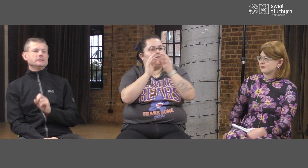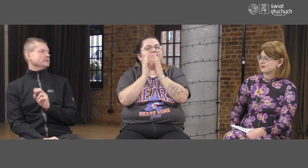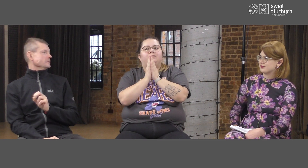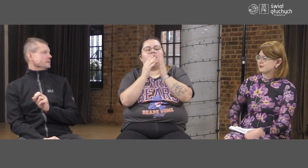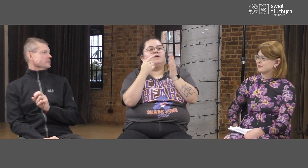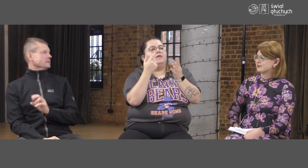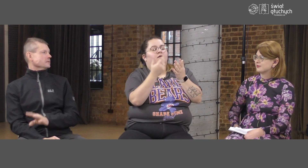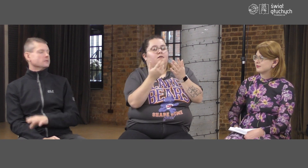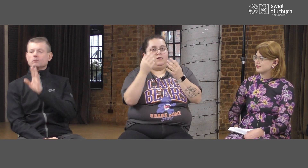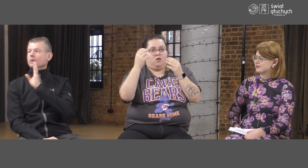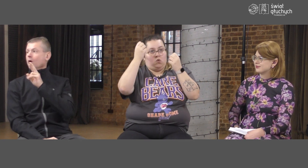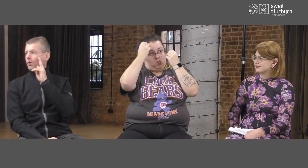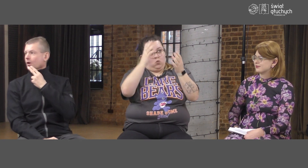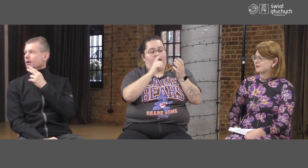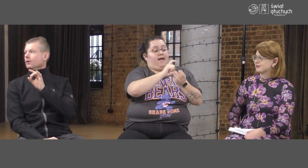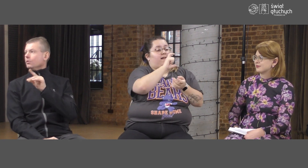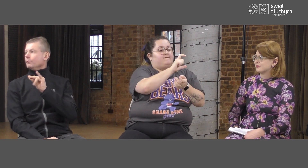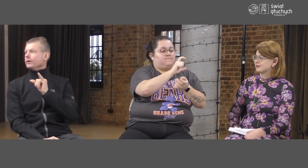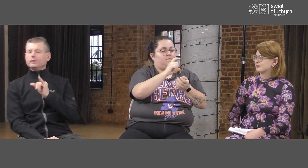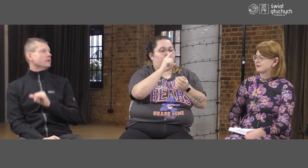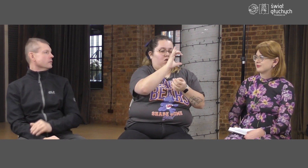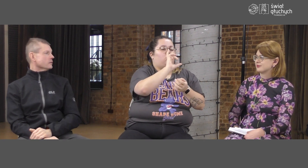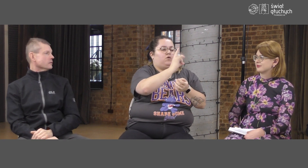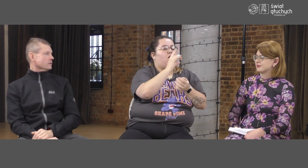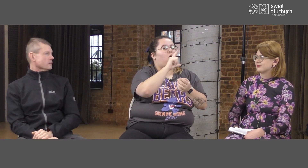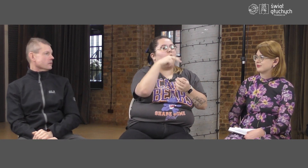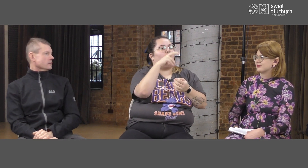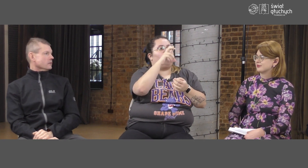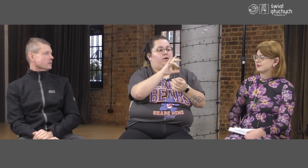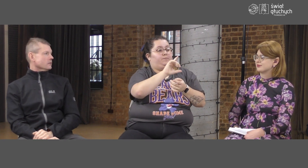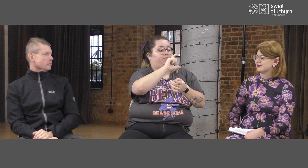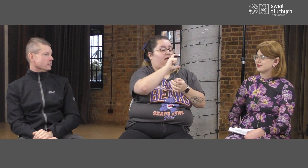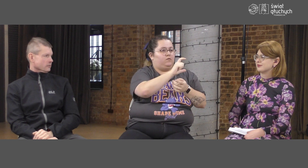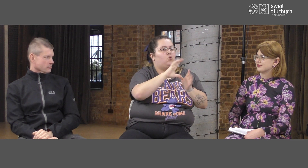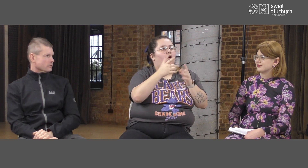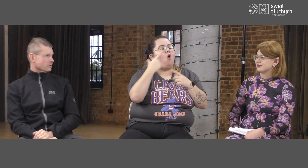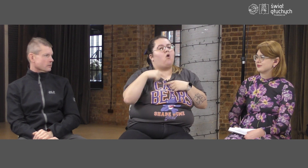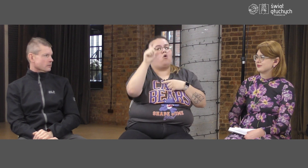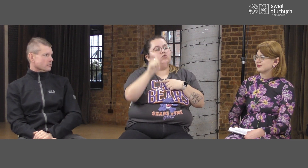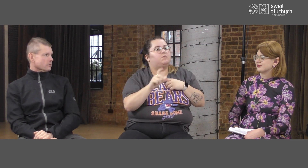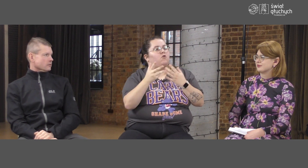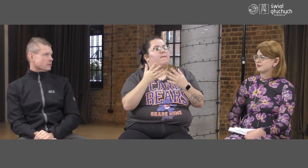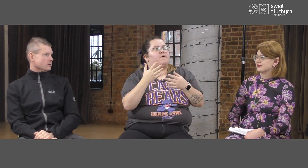[Agnieszka] Culture with a capital "D," from the word "Deaf," are people